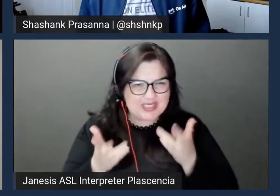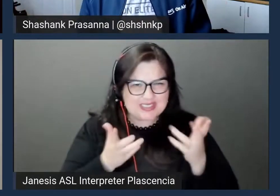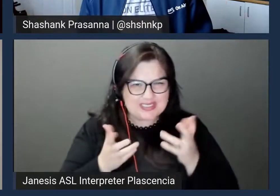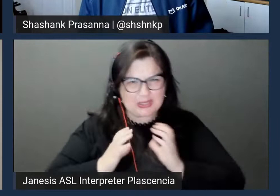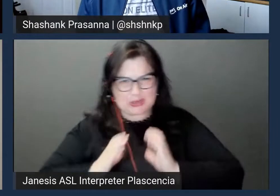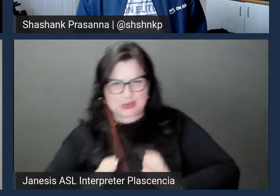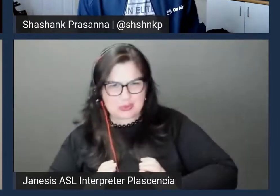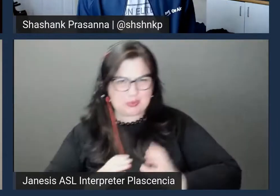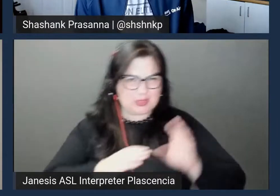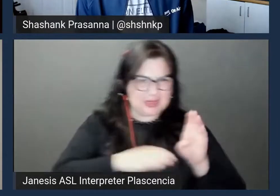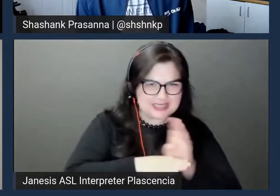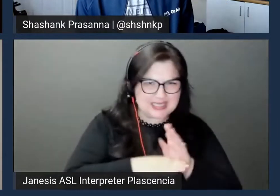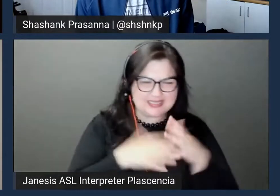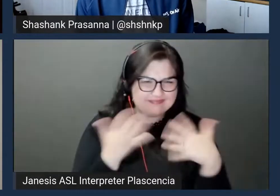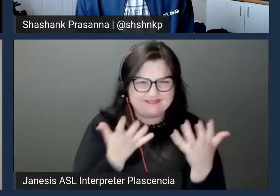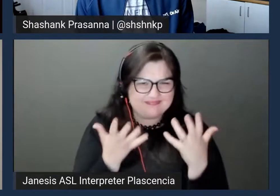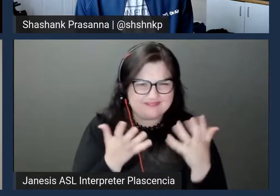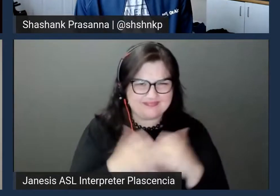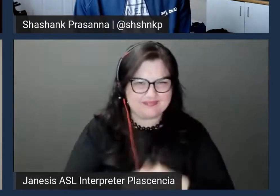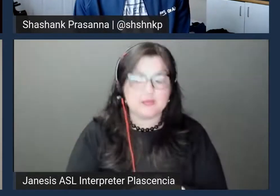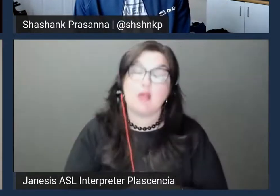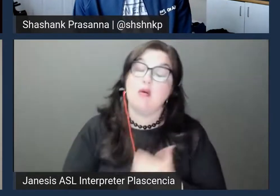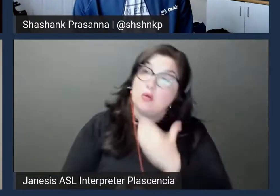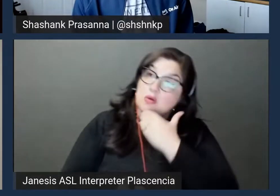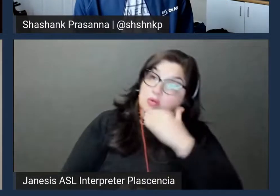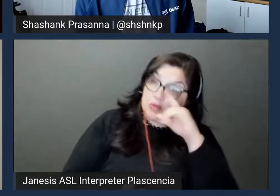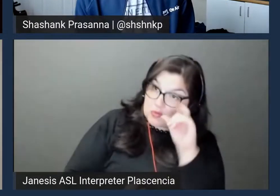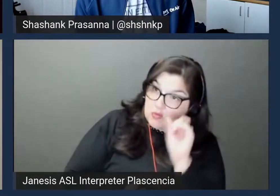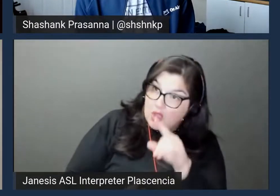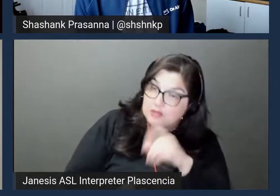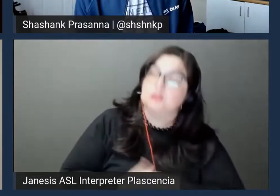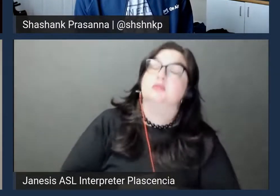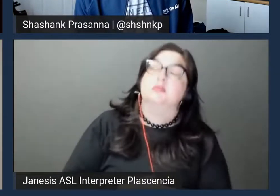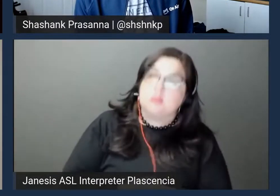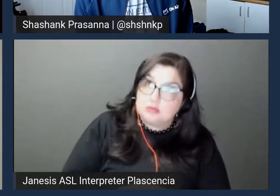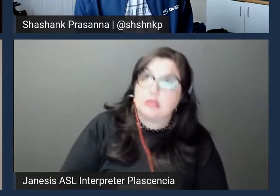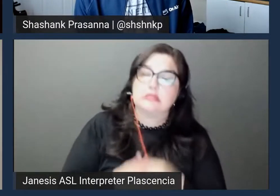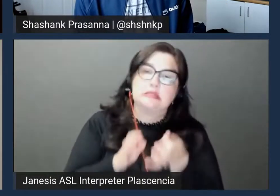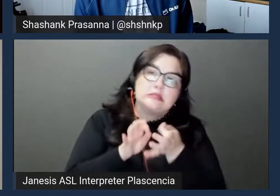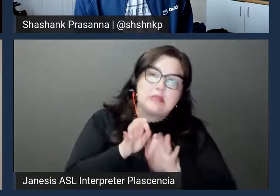Yeah, that's a great question, Shashank. The simplest way to think about this is,